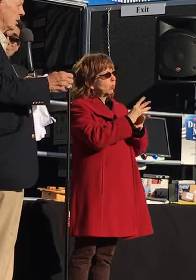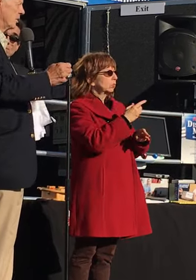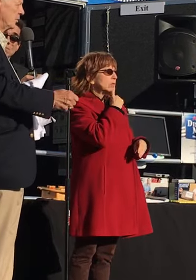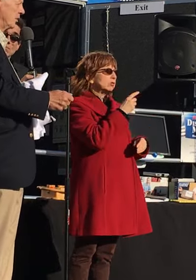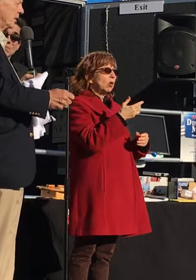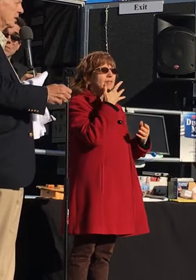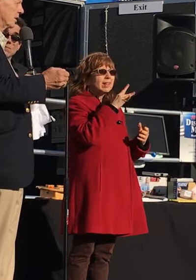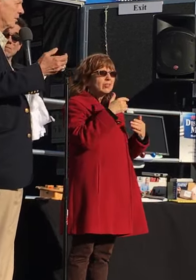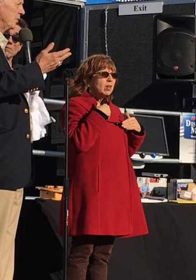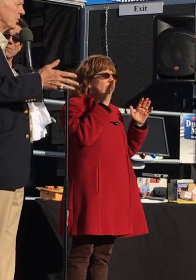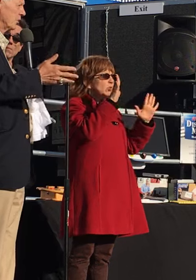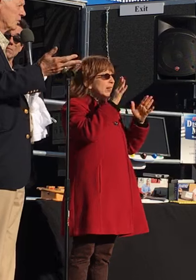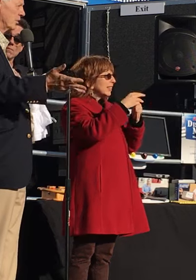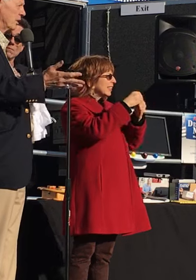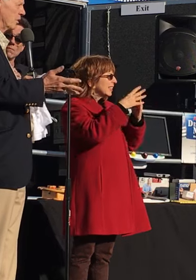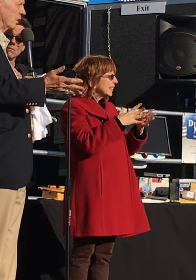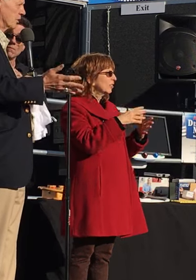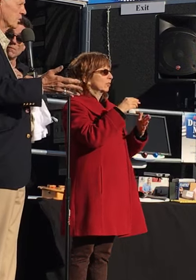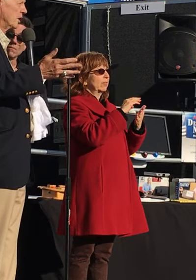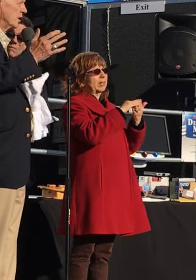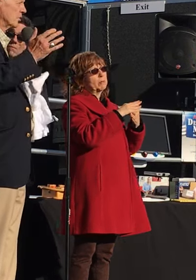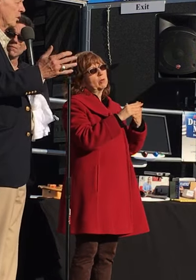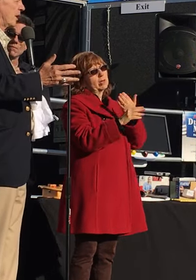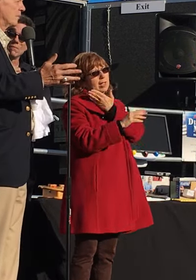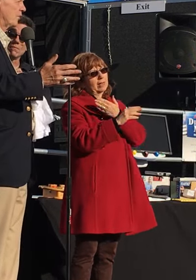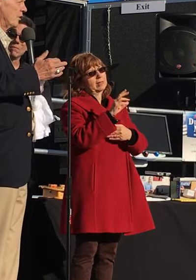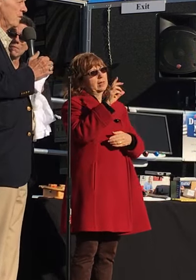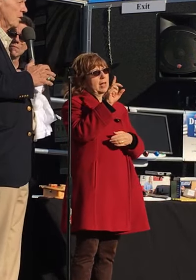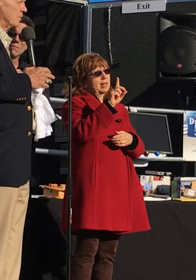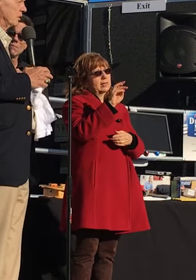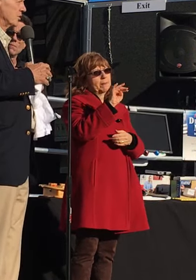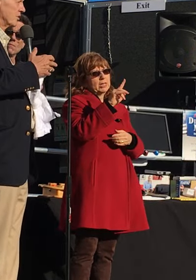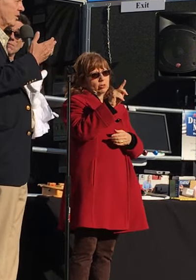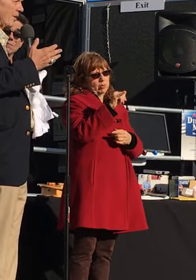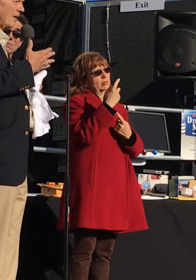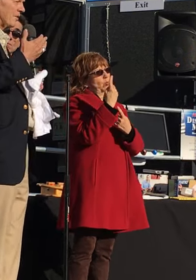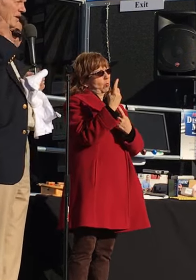in our community and Dimitri is certainly one of those so I am very very pleased I haven't